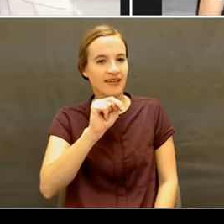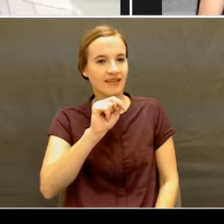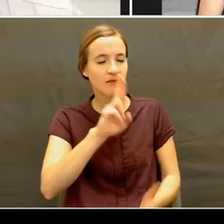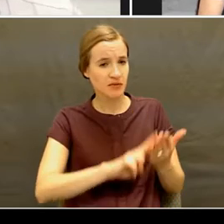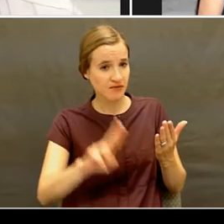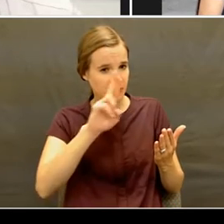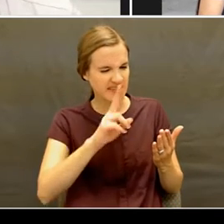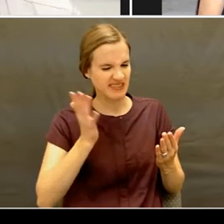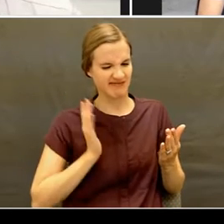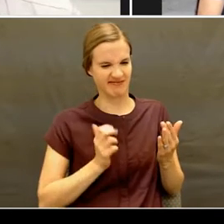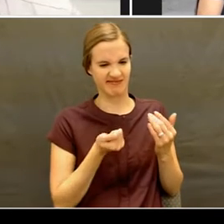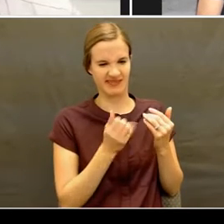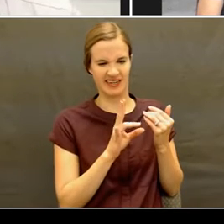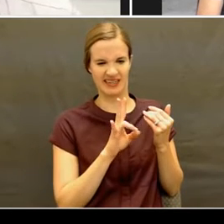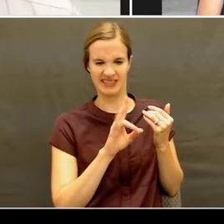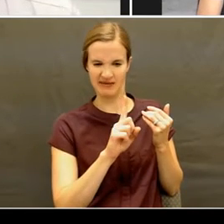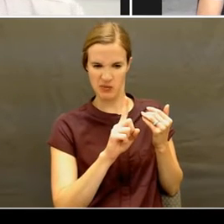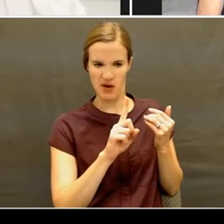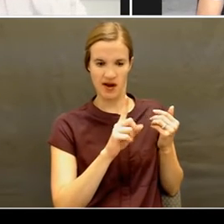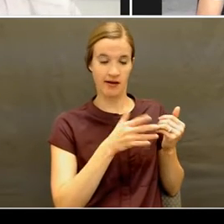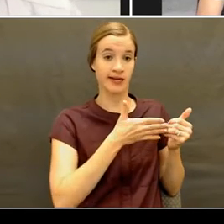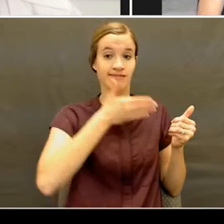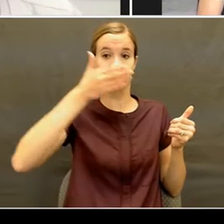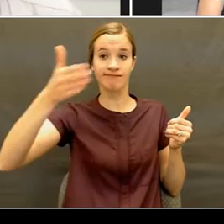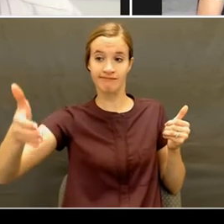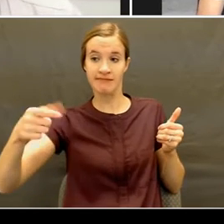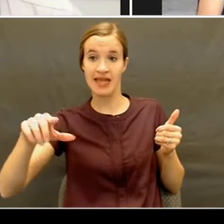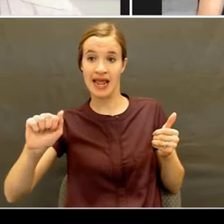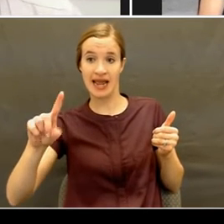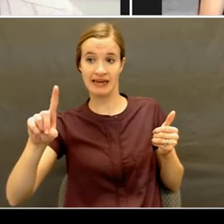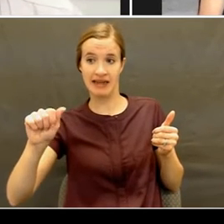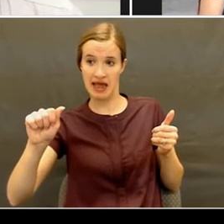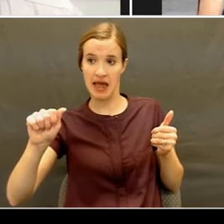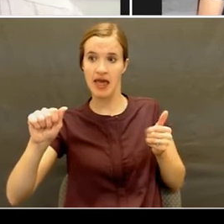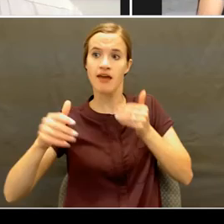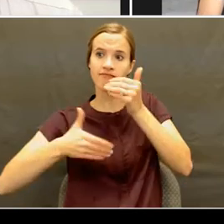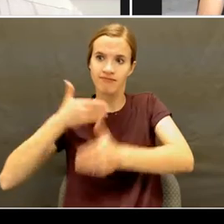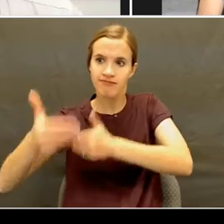transpired and then back in the 80s but a whole lot happened in between that right. We had the